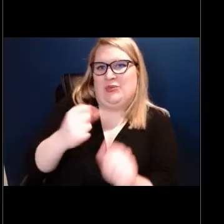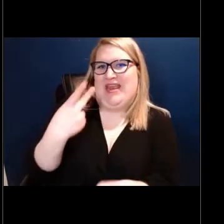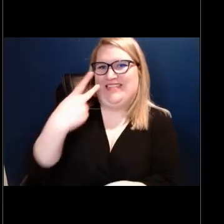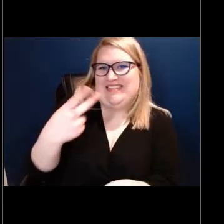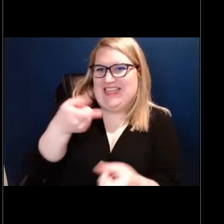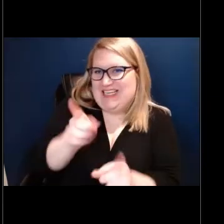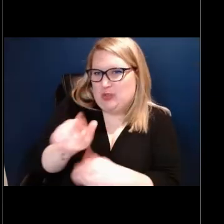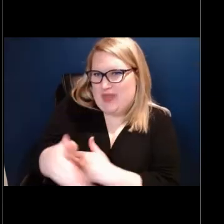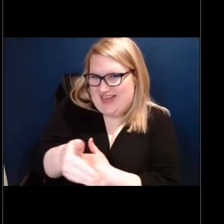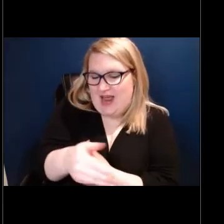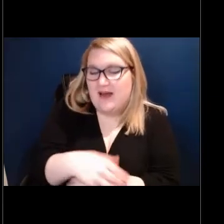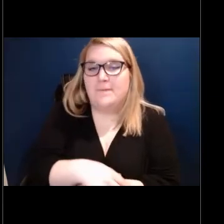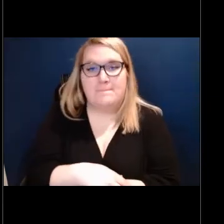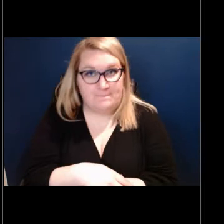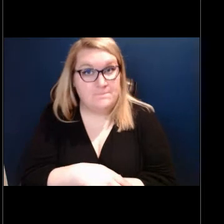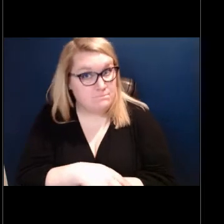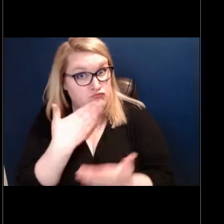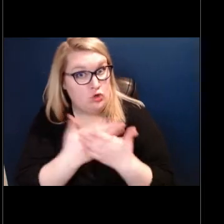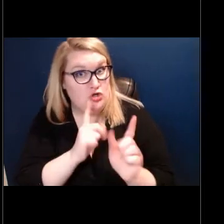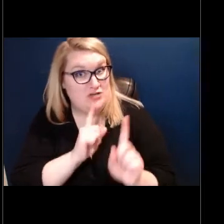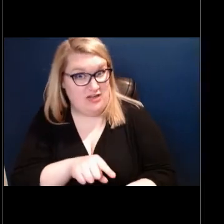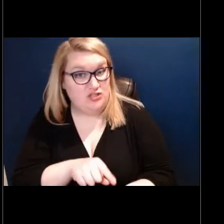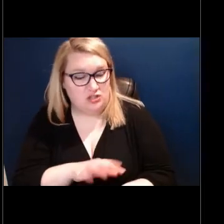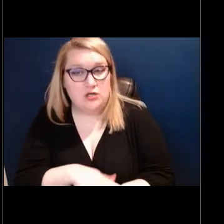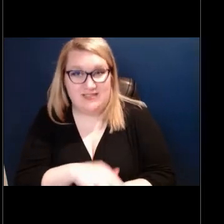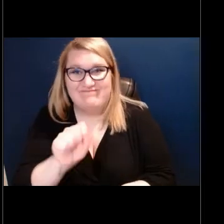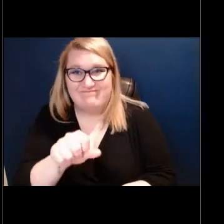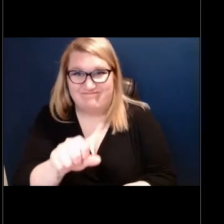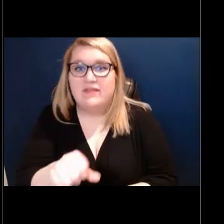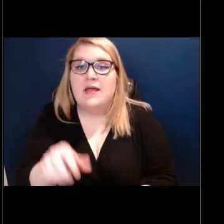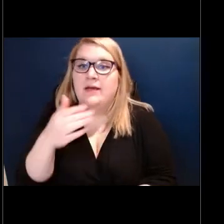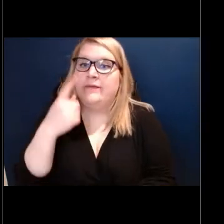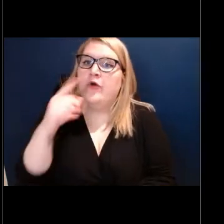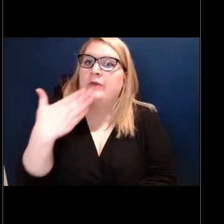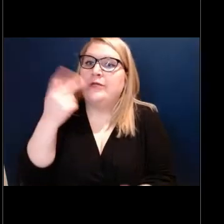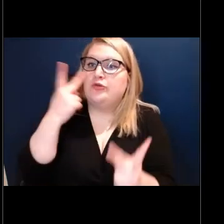And yes, it is the visibility, and it's not just from the the rescuers who were coming to try to save